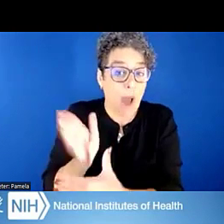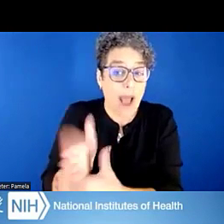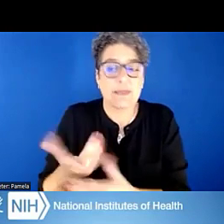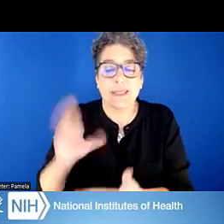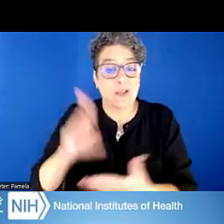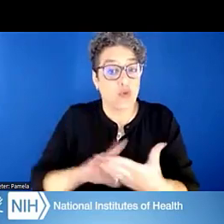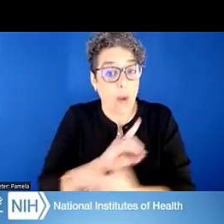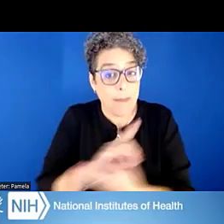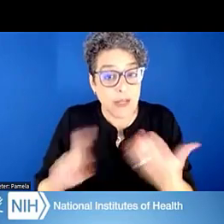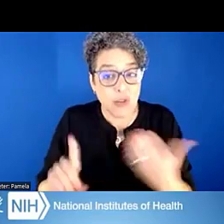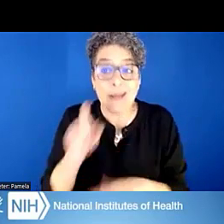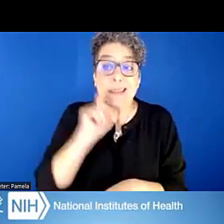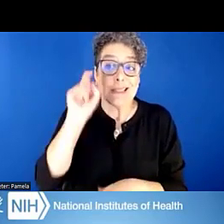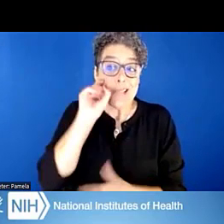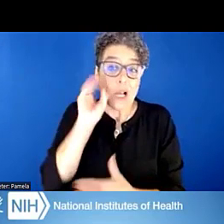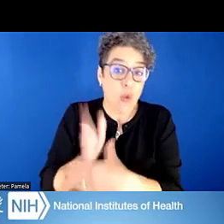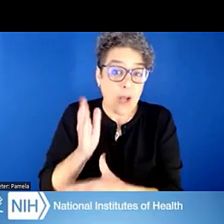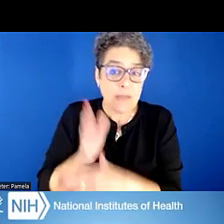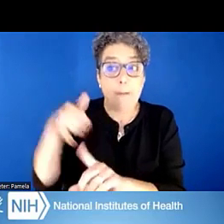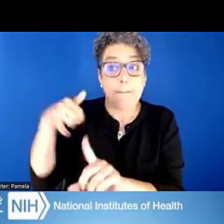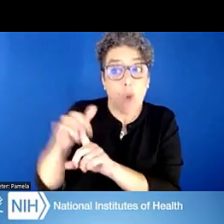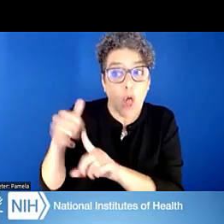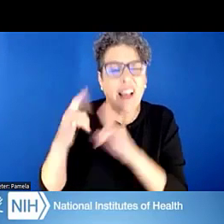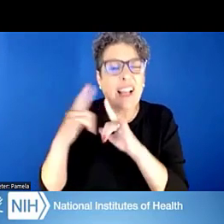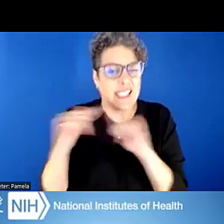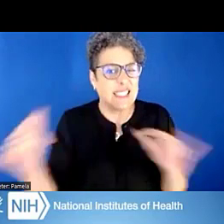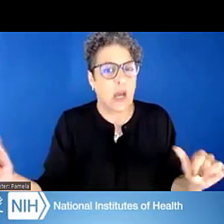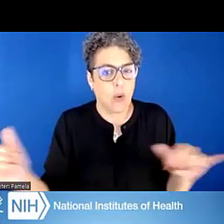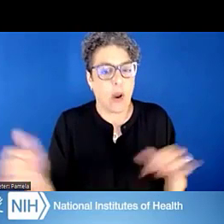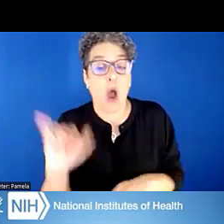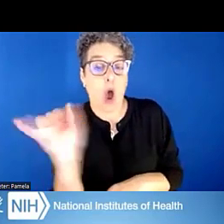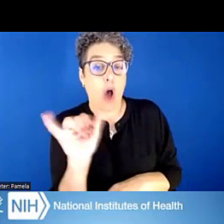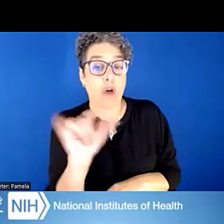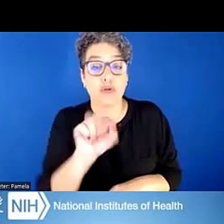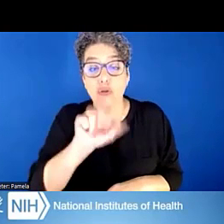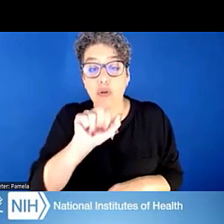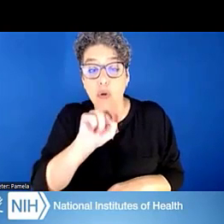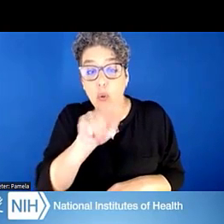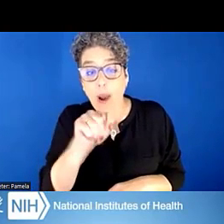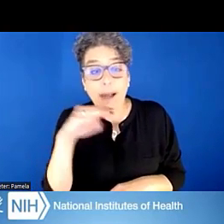sexual harassment, bullying, et cetera, also grant fraud. These are .. .